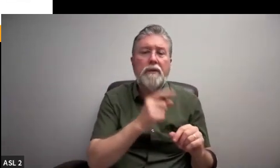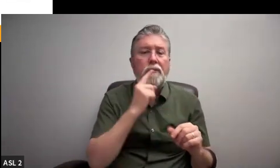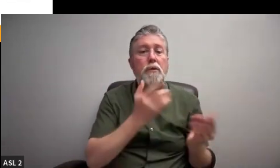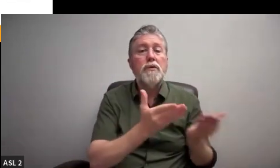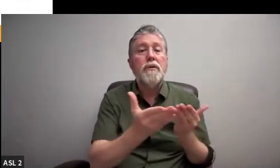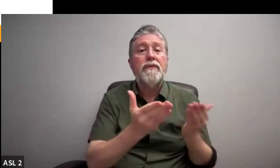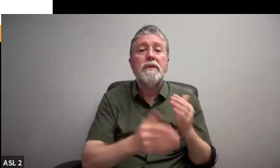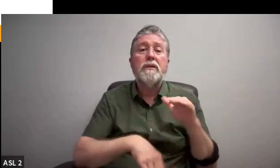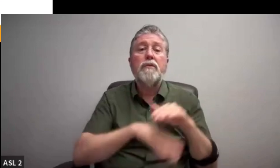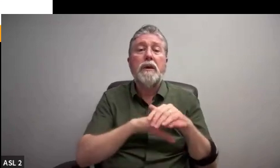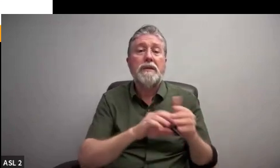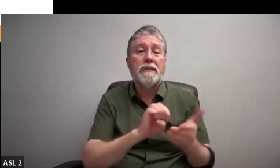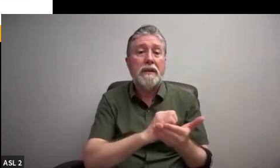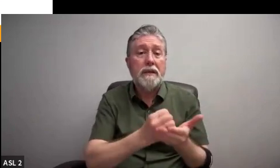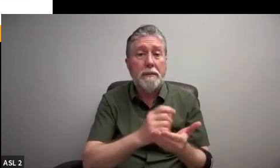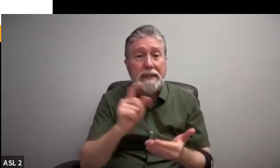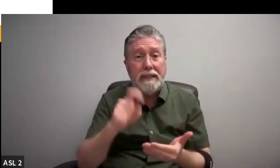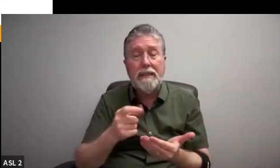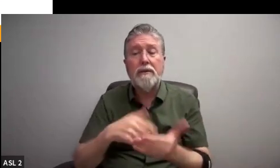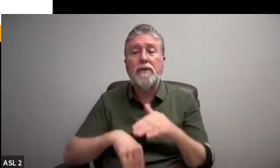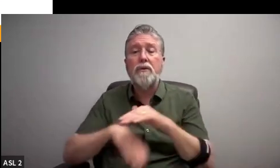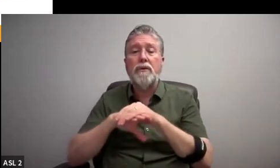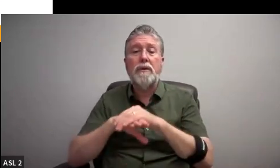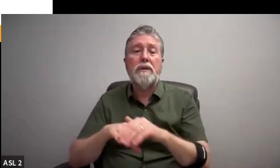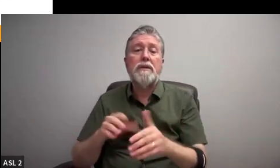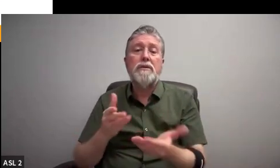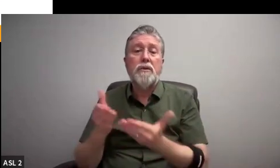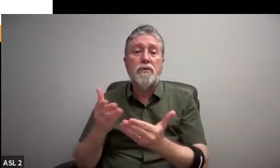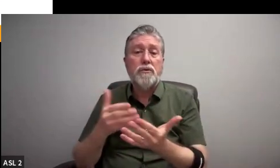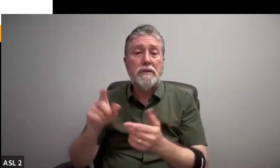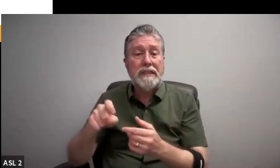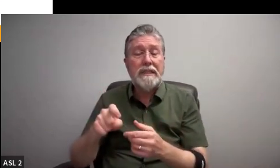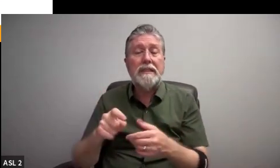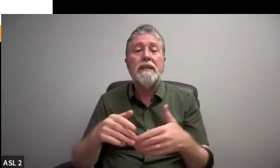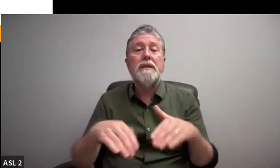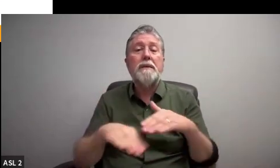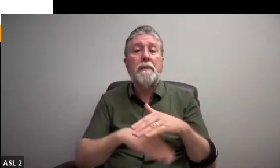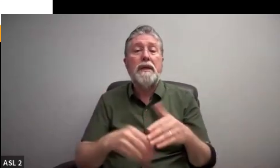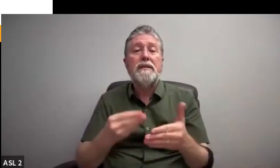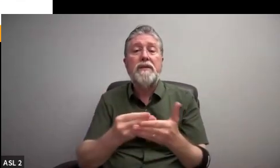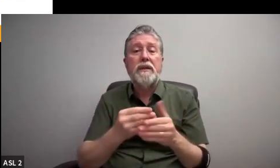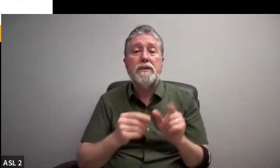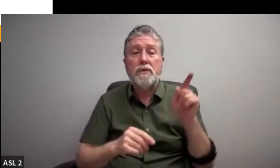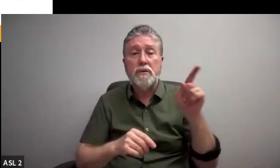economic need and greatest social need, includes a base amount of funding to PSAs to ensure services